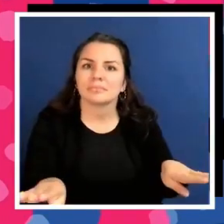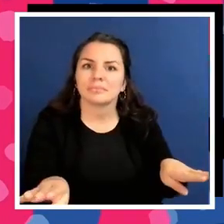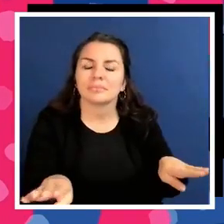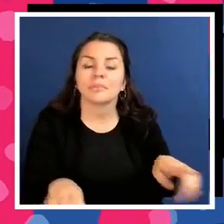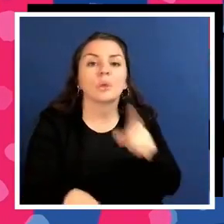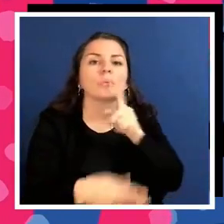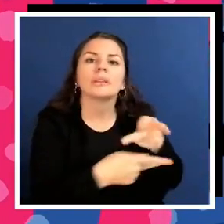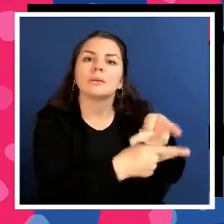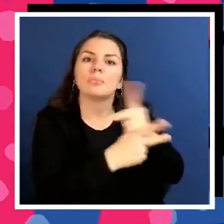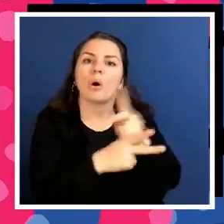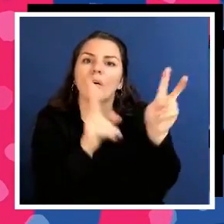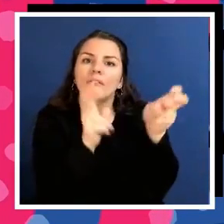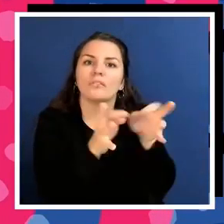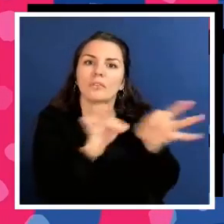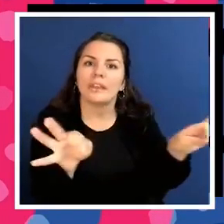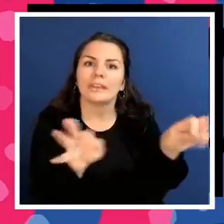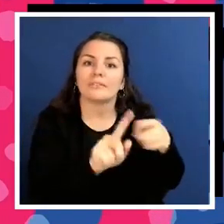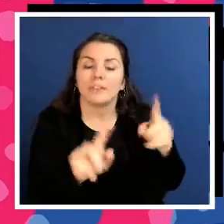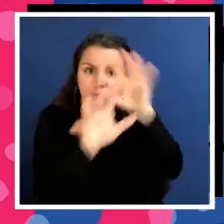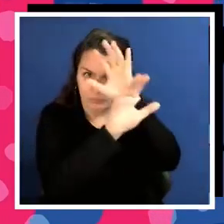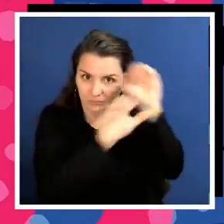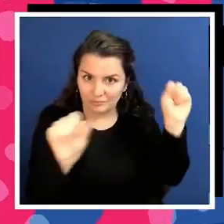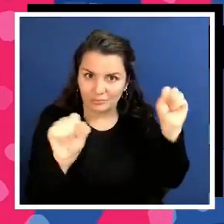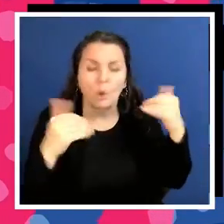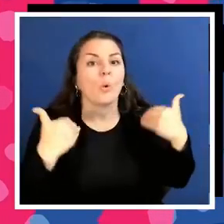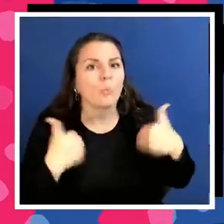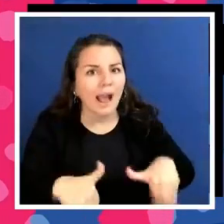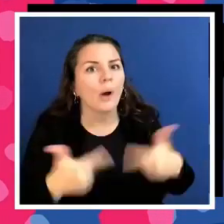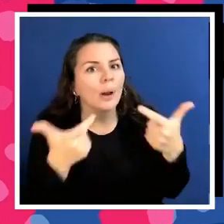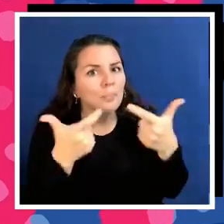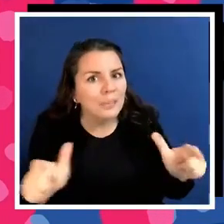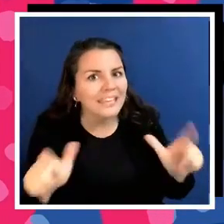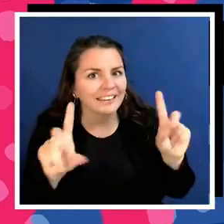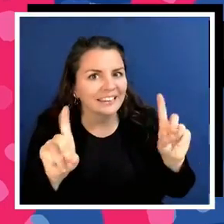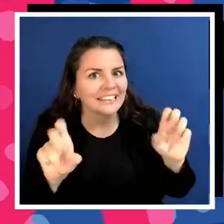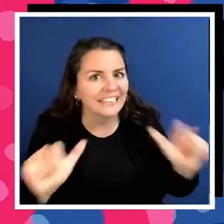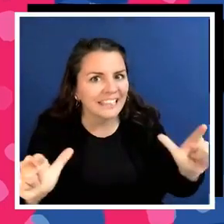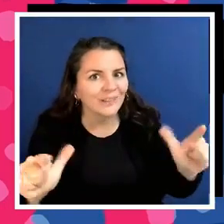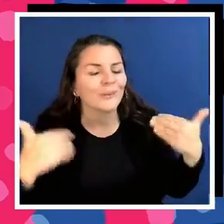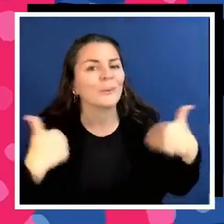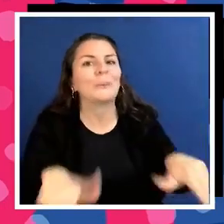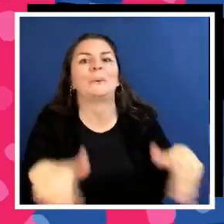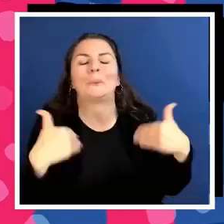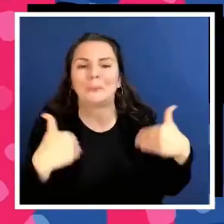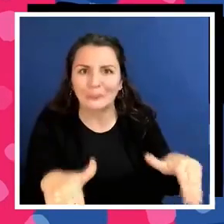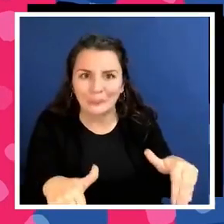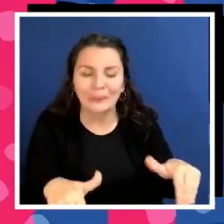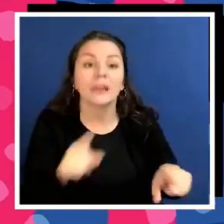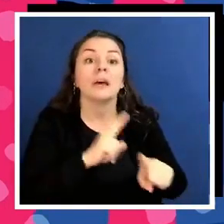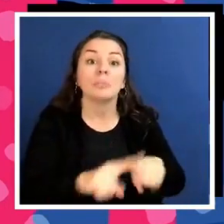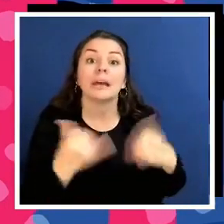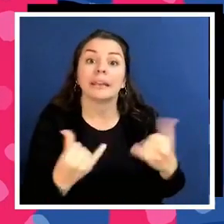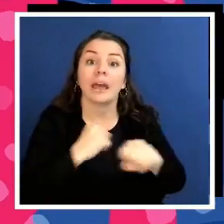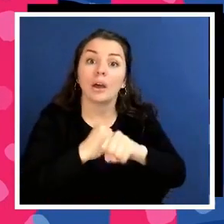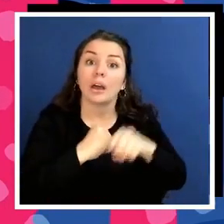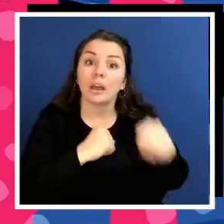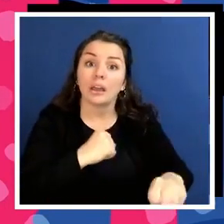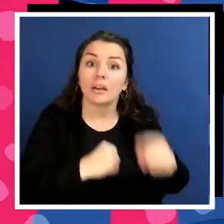THAT COVERS THE VAST MAJORITY